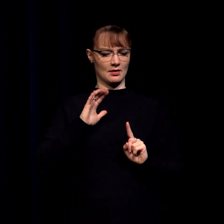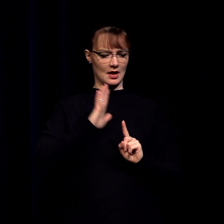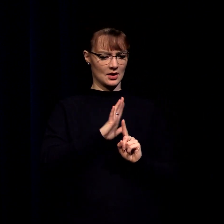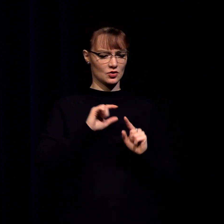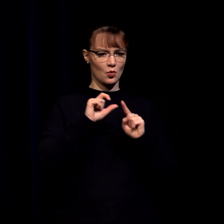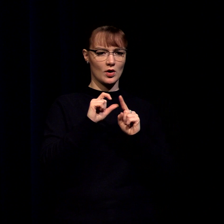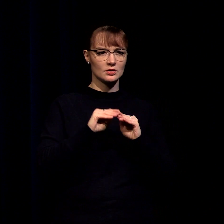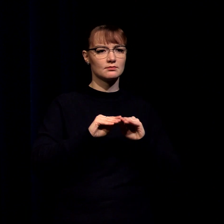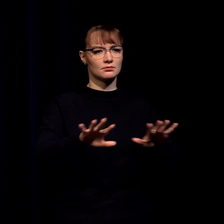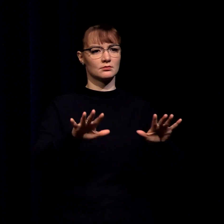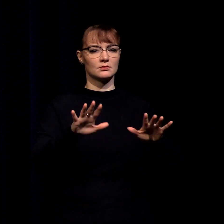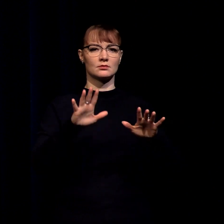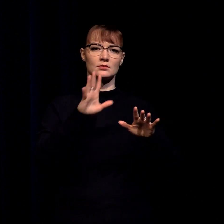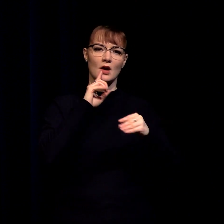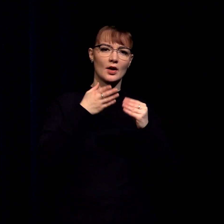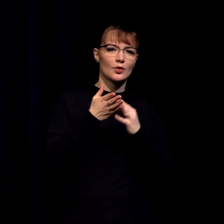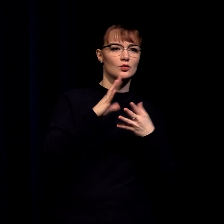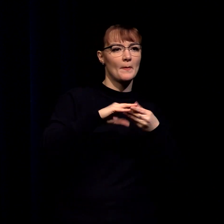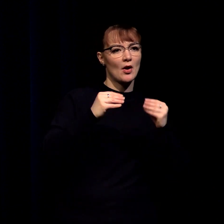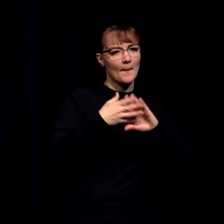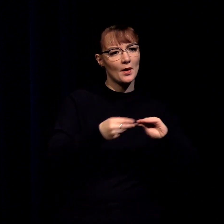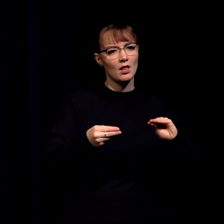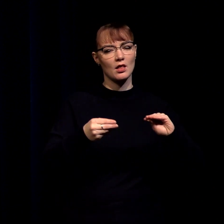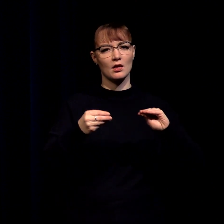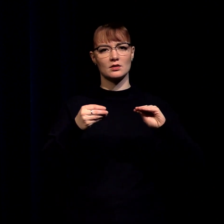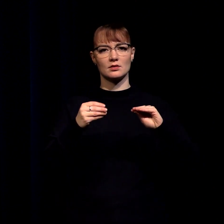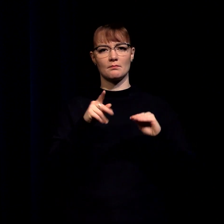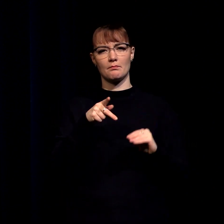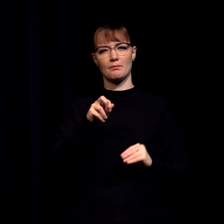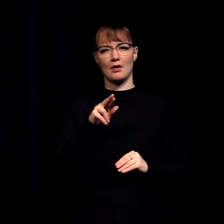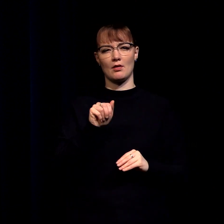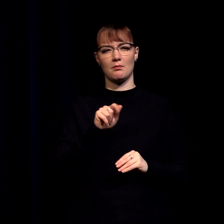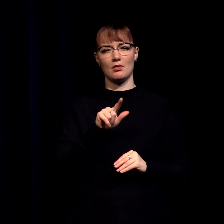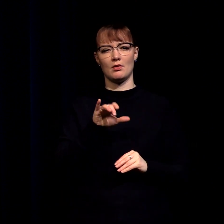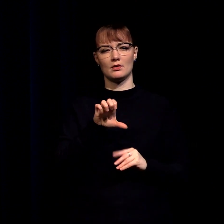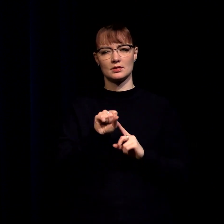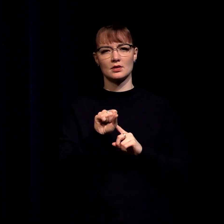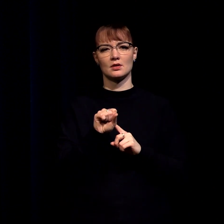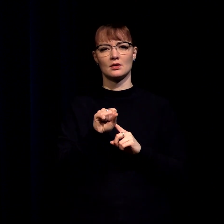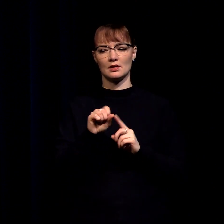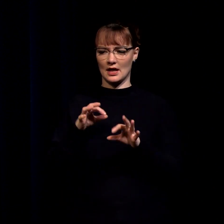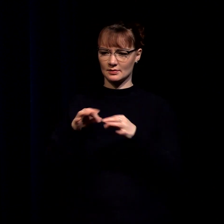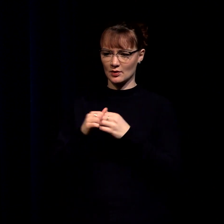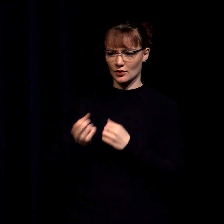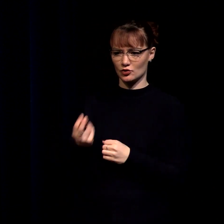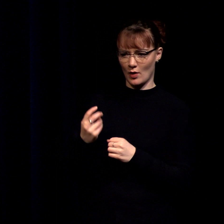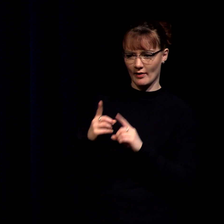about it in parables. He's having to explain it and he's chosen his 12. Much of his ministry has been happening on